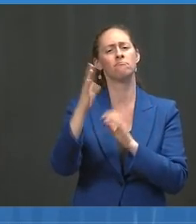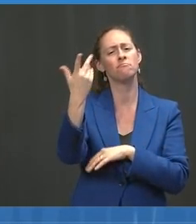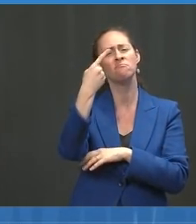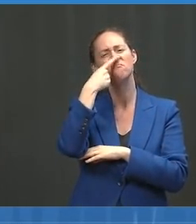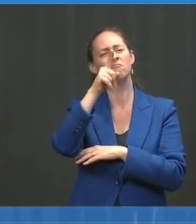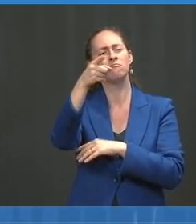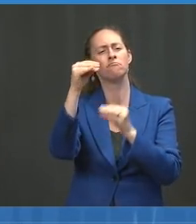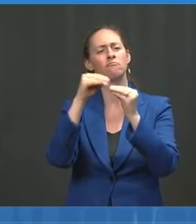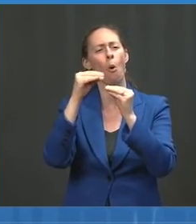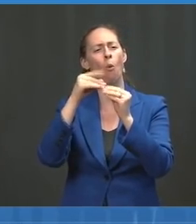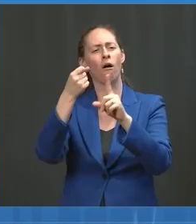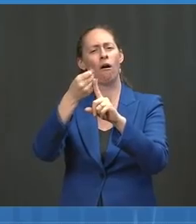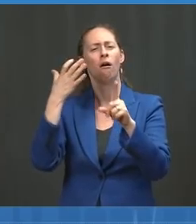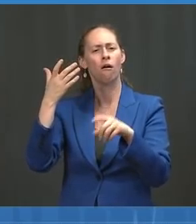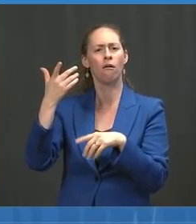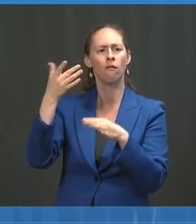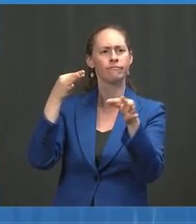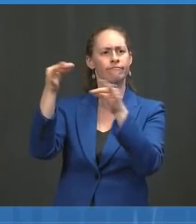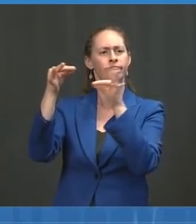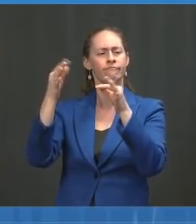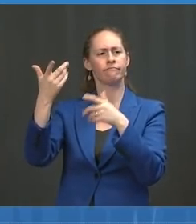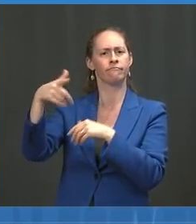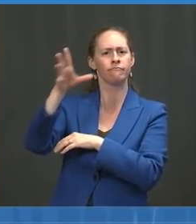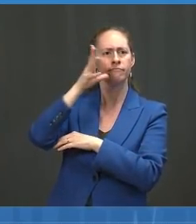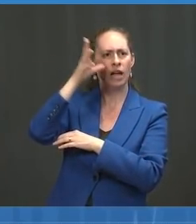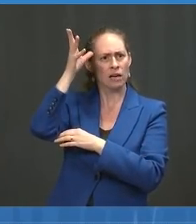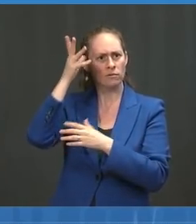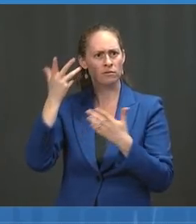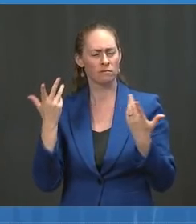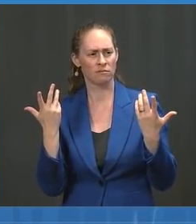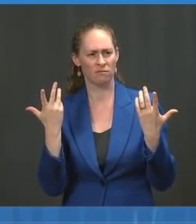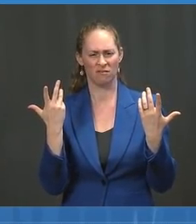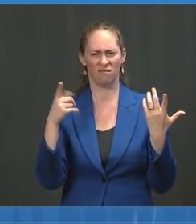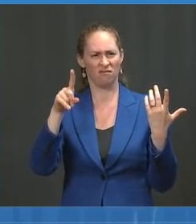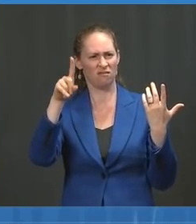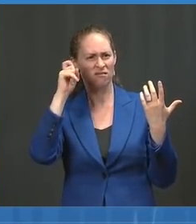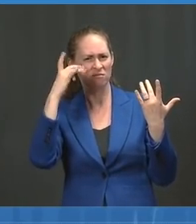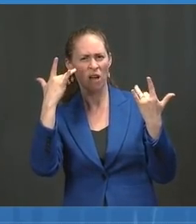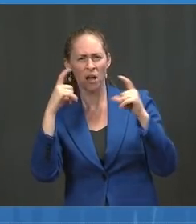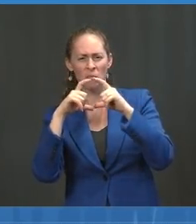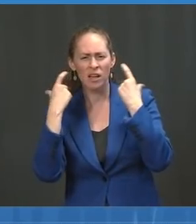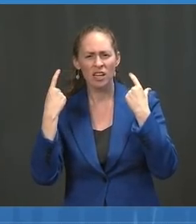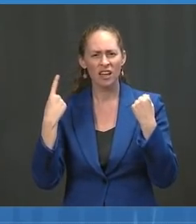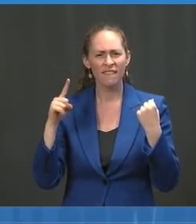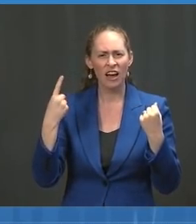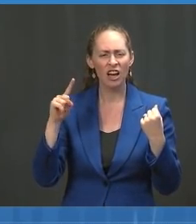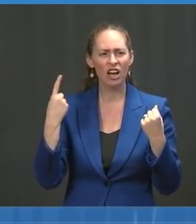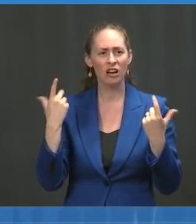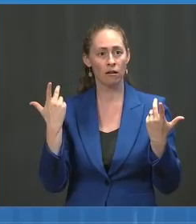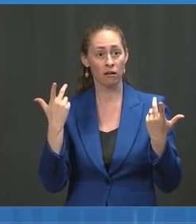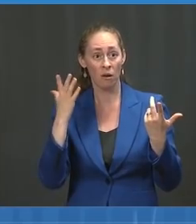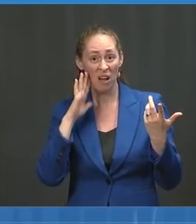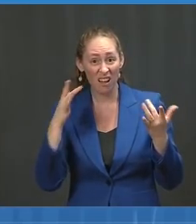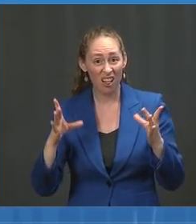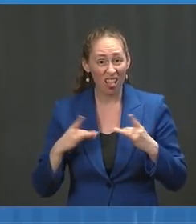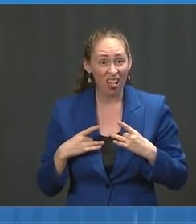as to why their younger children should still need to be masked. What is the risk of young kids contracting the virus and spreading it to other people?